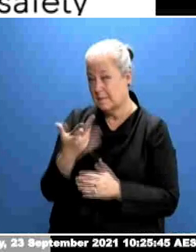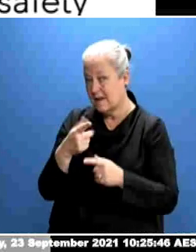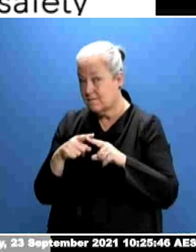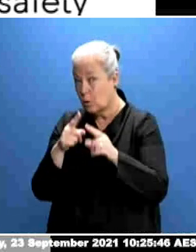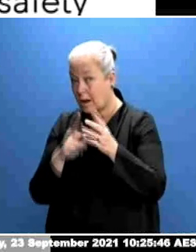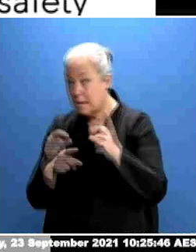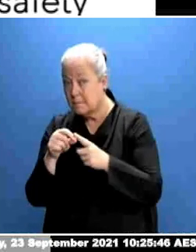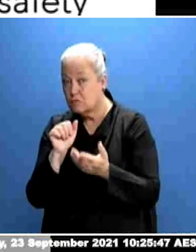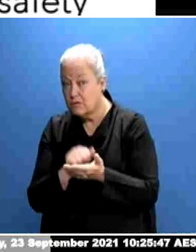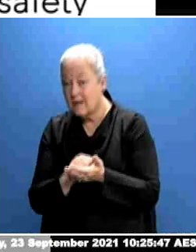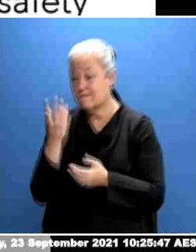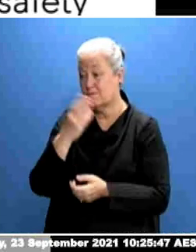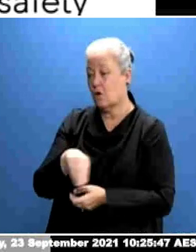and the transition of whatever service support